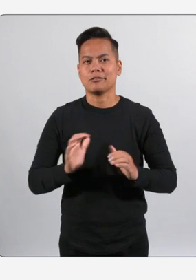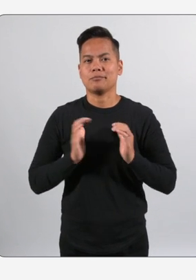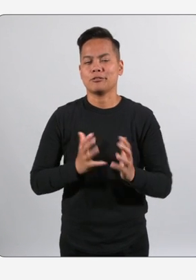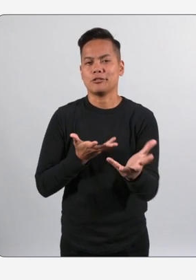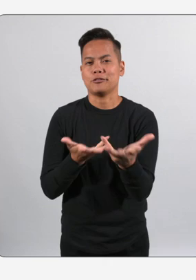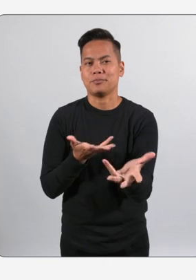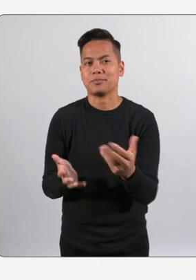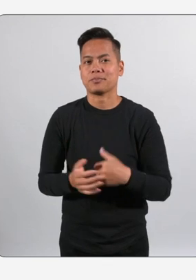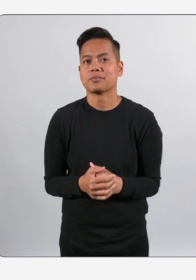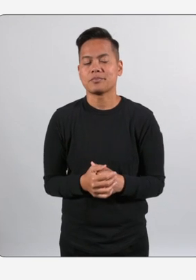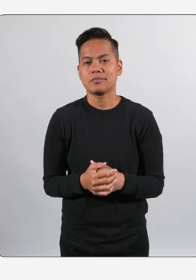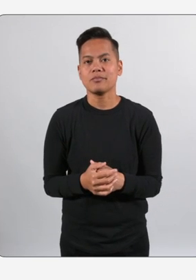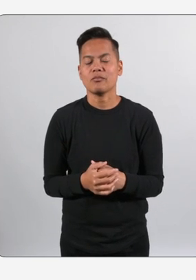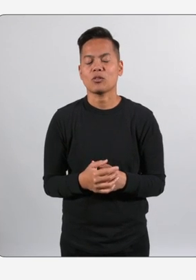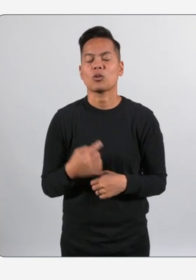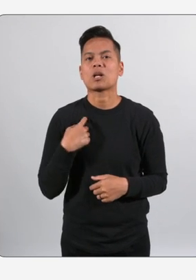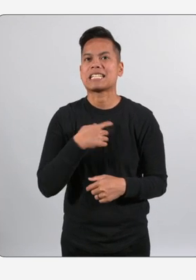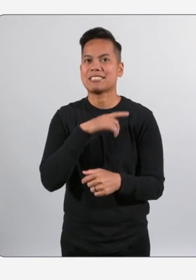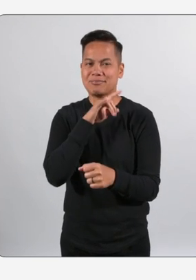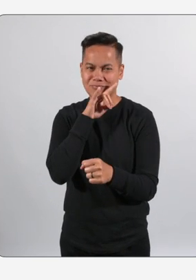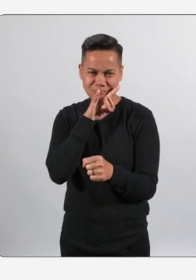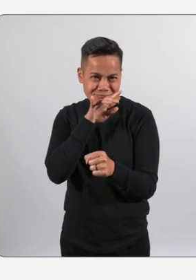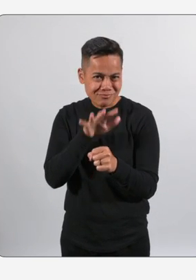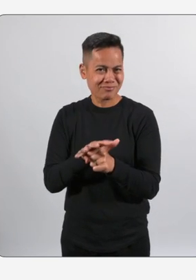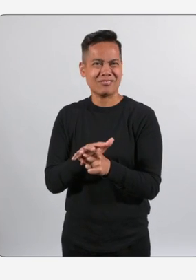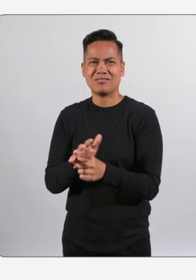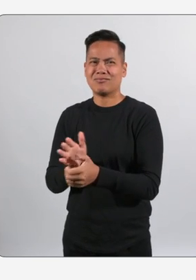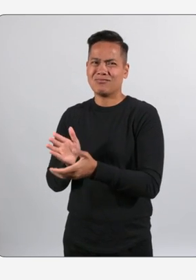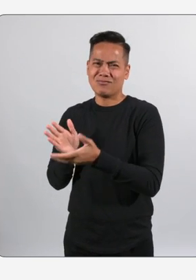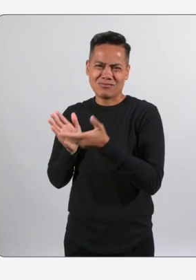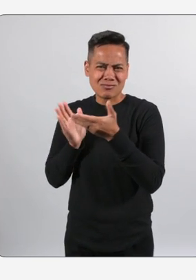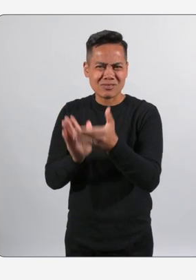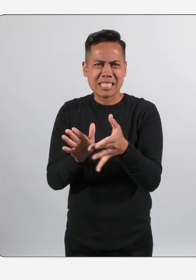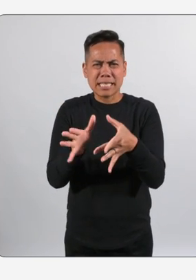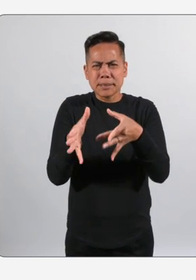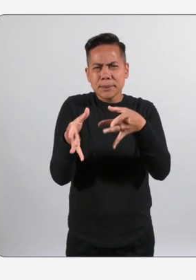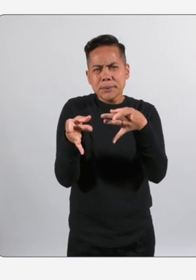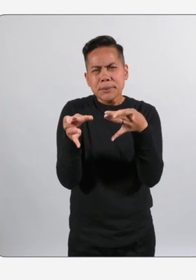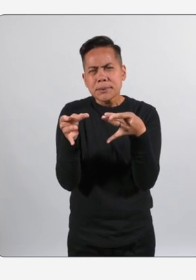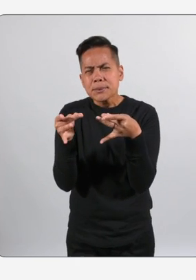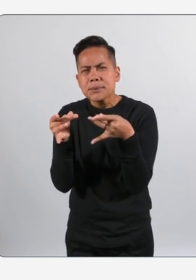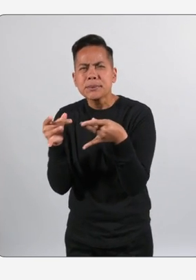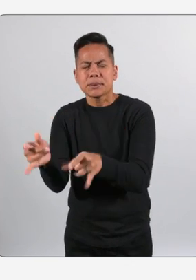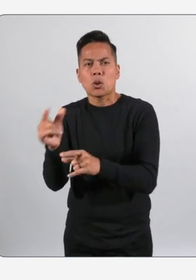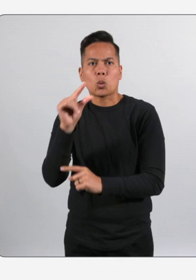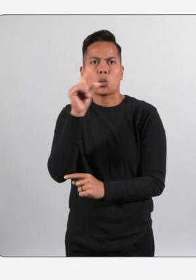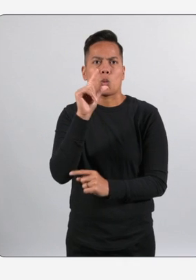We're just as committed to bringing that same seamless application of Google AI to our Ads solutions.